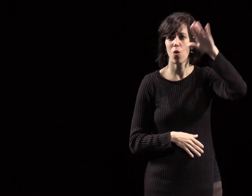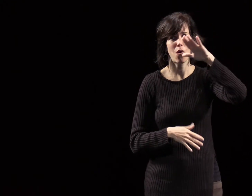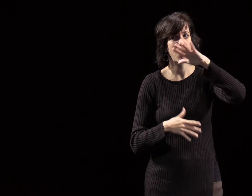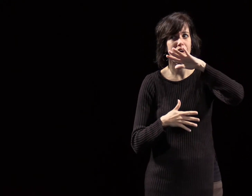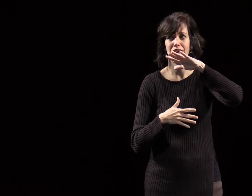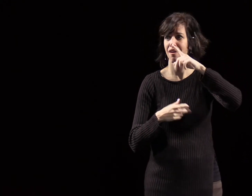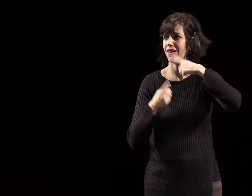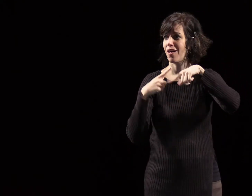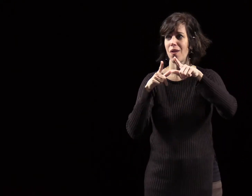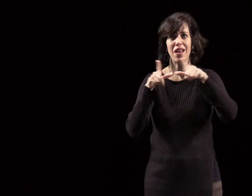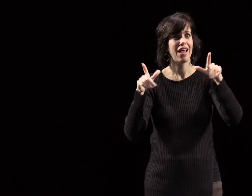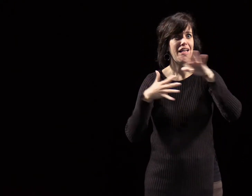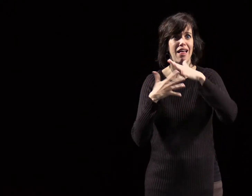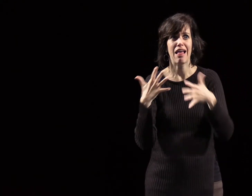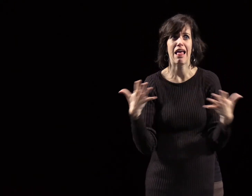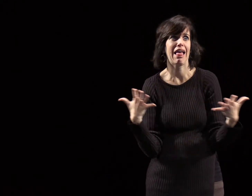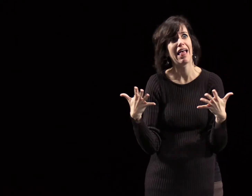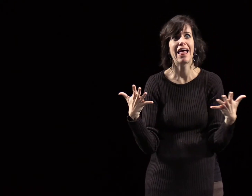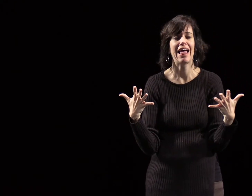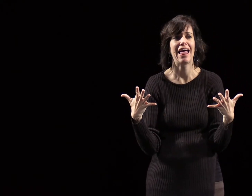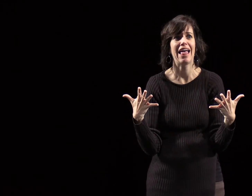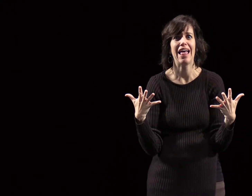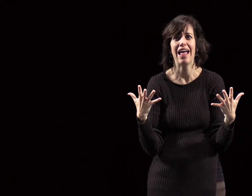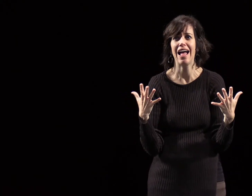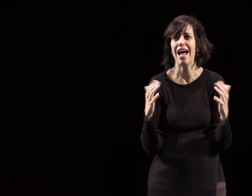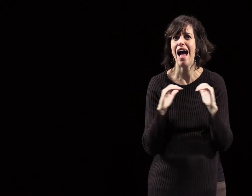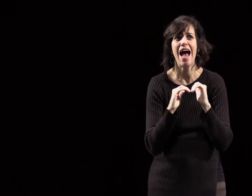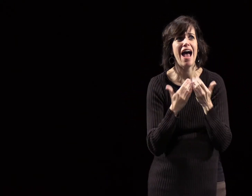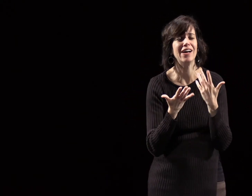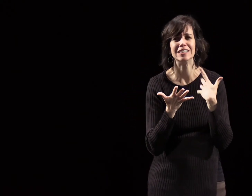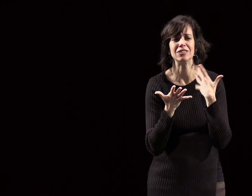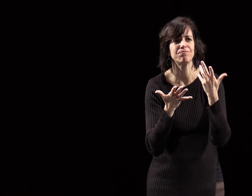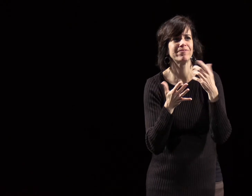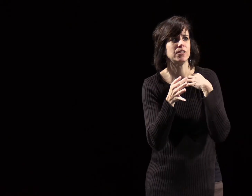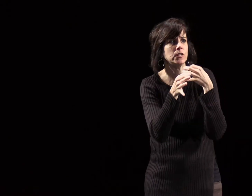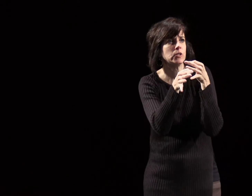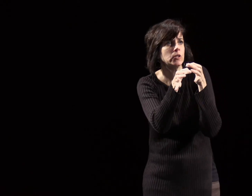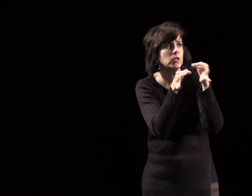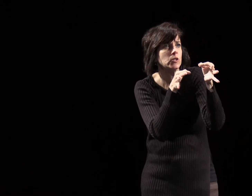And actually the person who did this was a hearing person, and they didn't know any sign language.